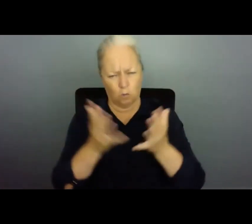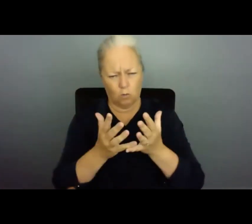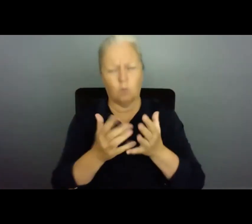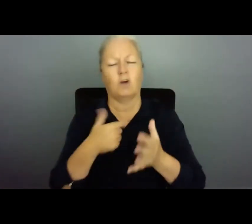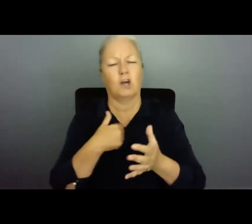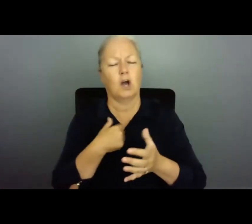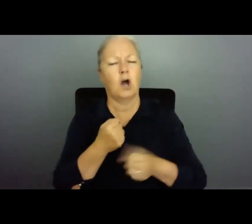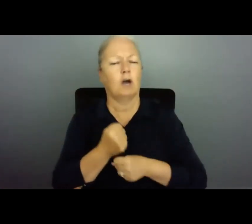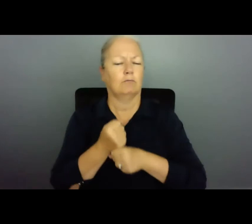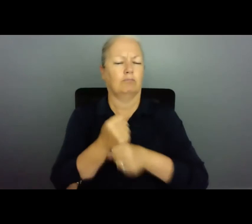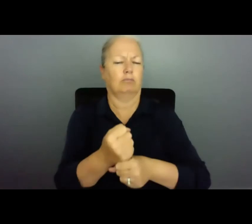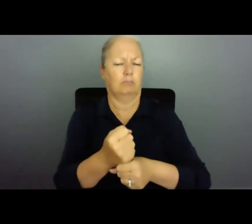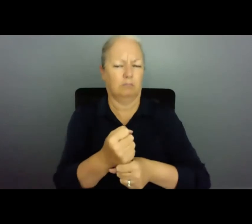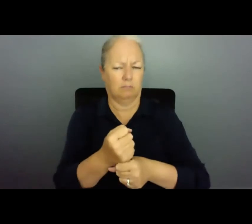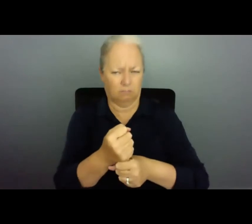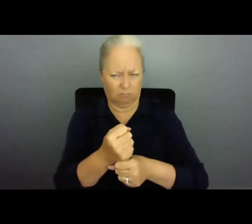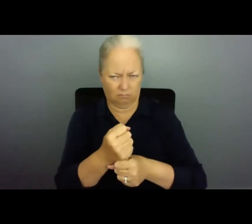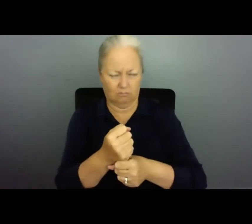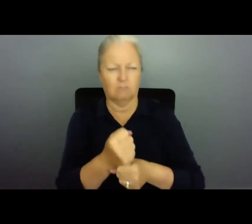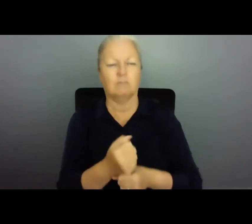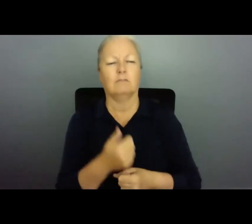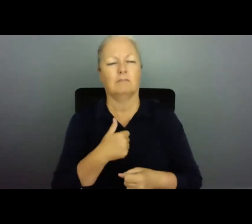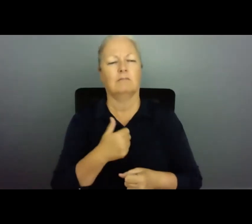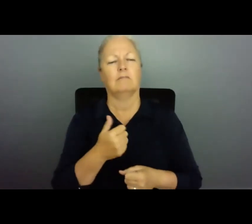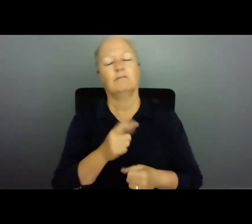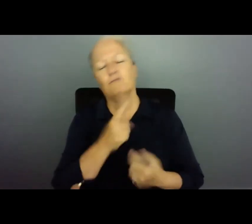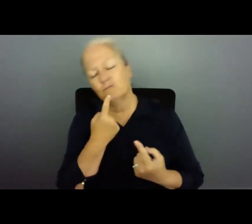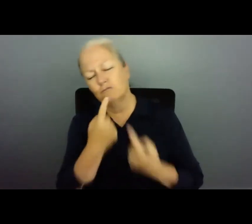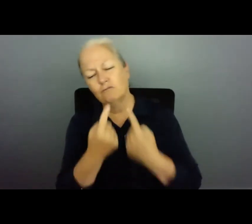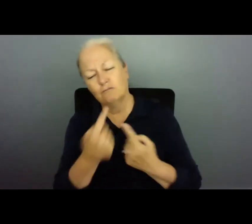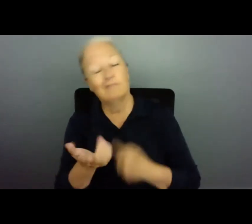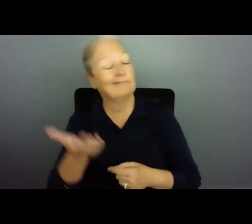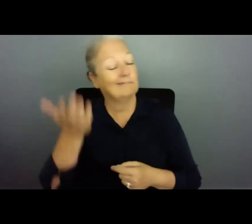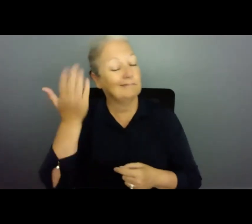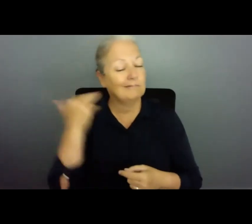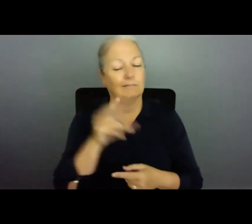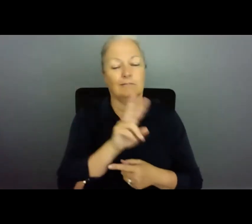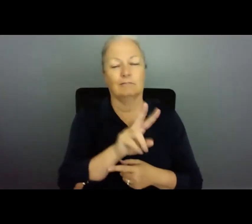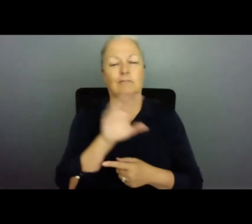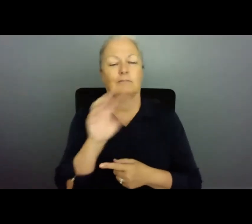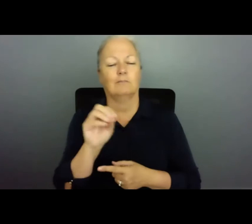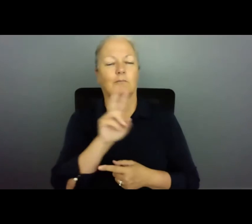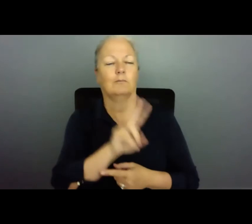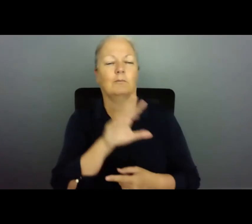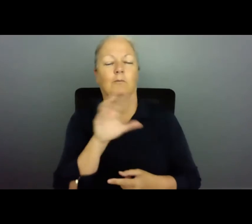looking back in 2020 from my point of view covet 19